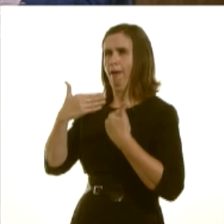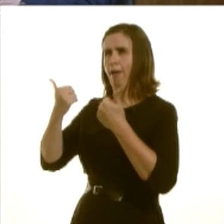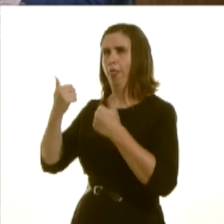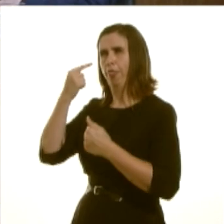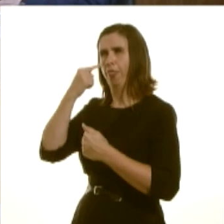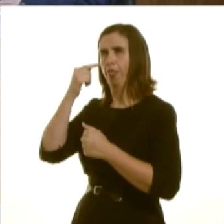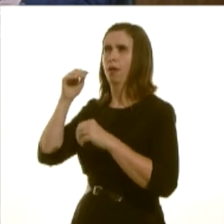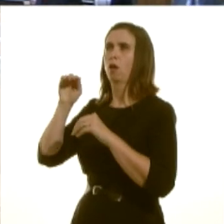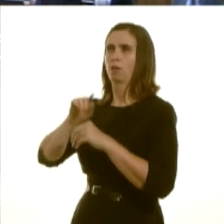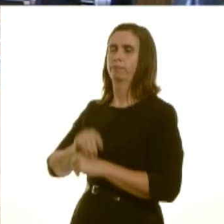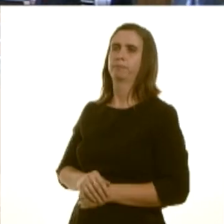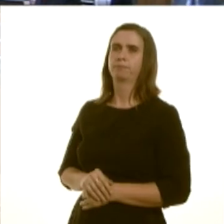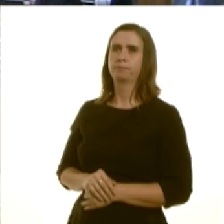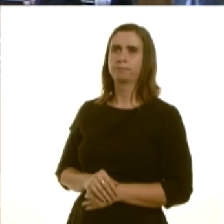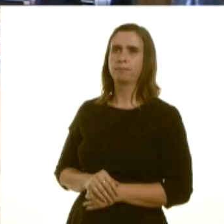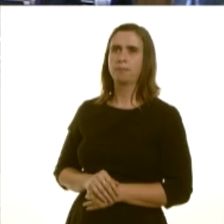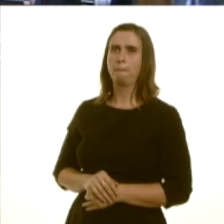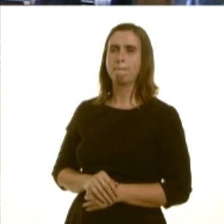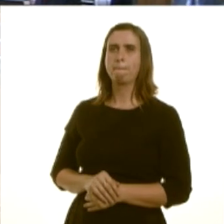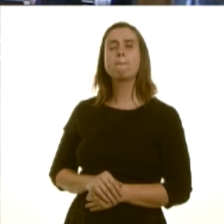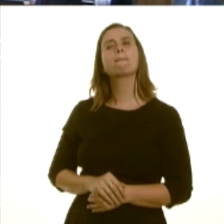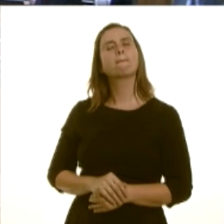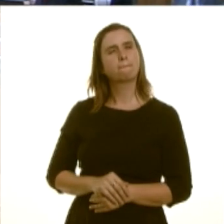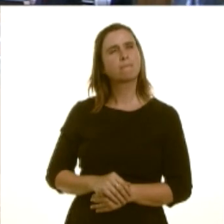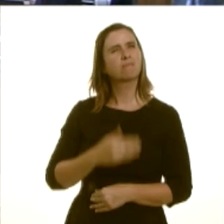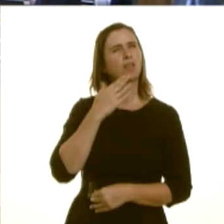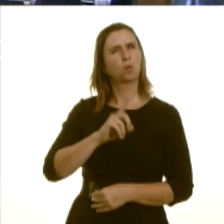initiative. Jocelyn Davies: Thank you for that. A constituent